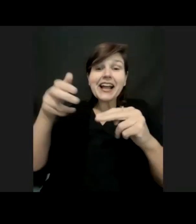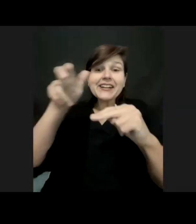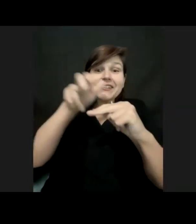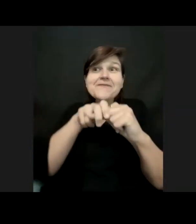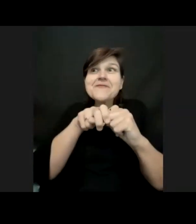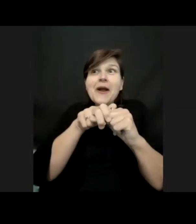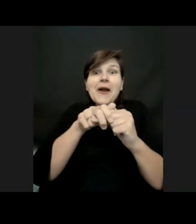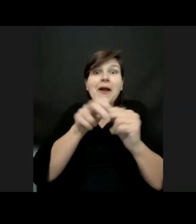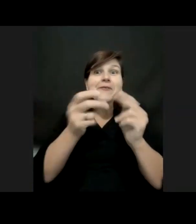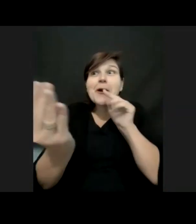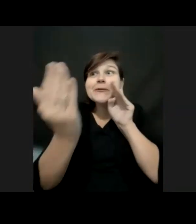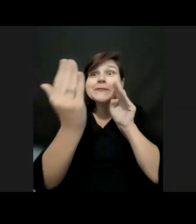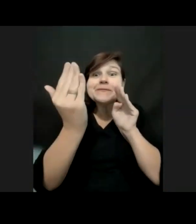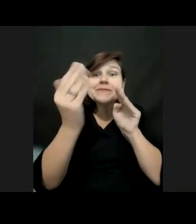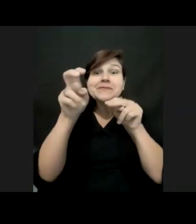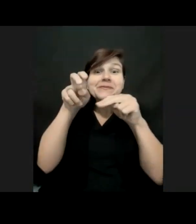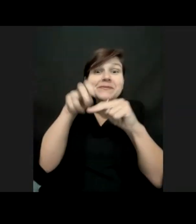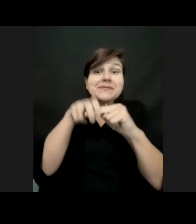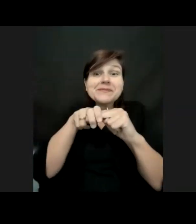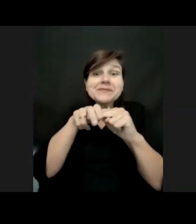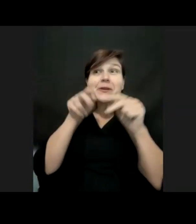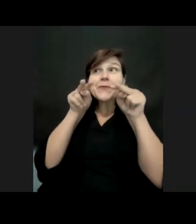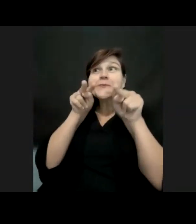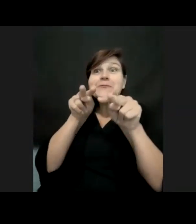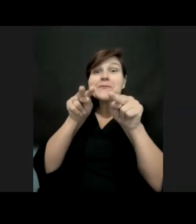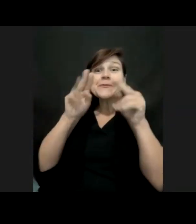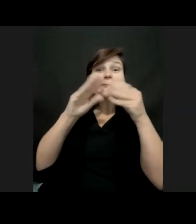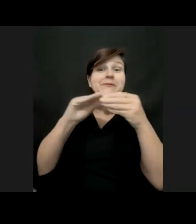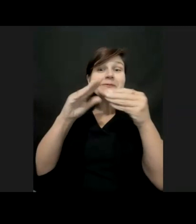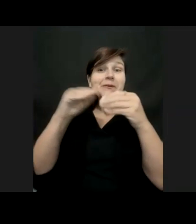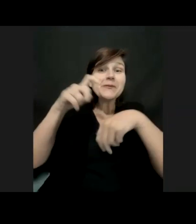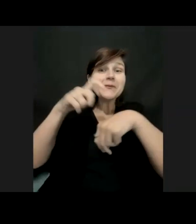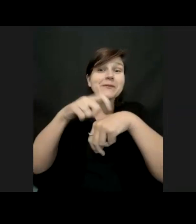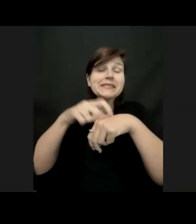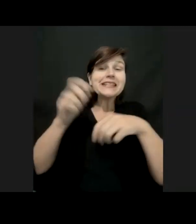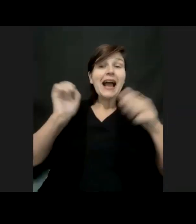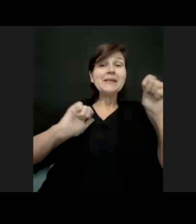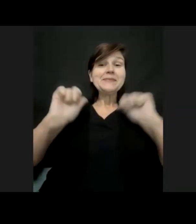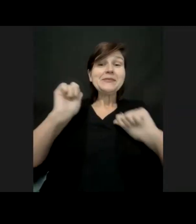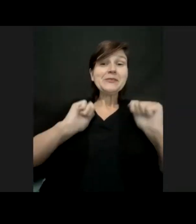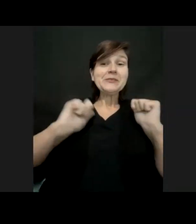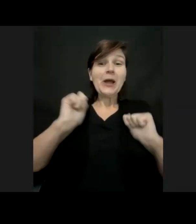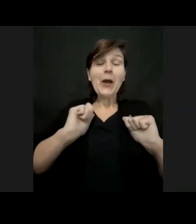Story Time Show in the world! Whoop-a-dee-doo!